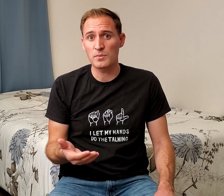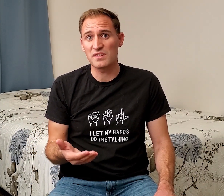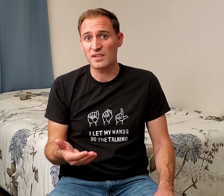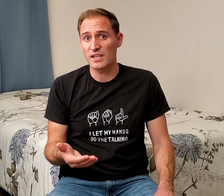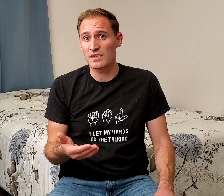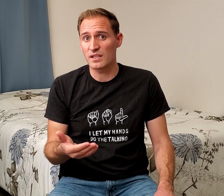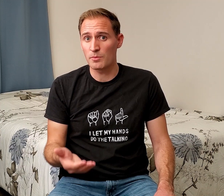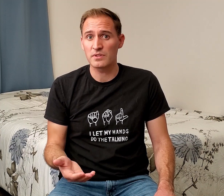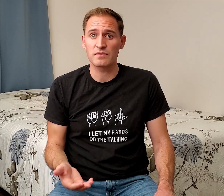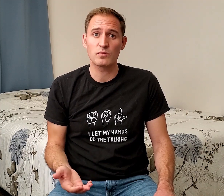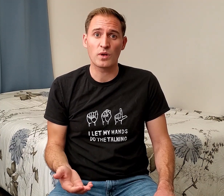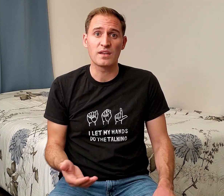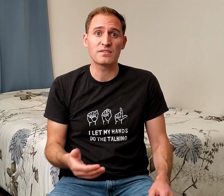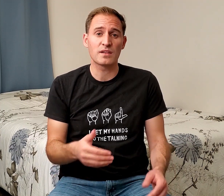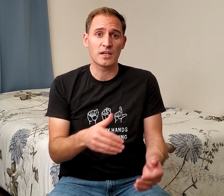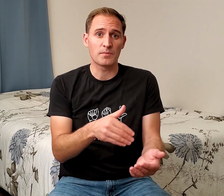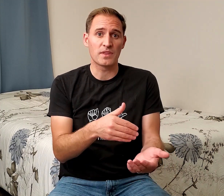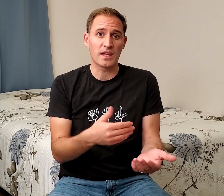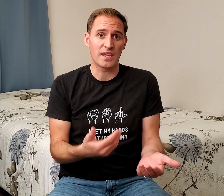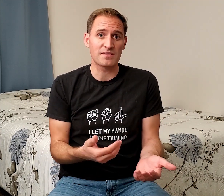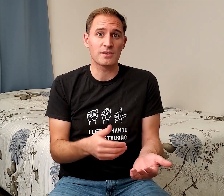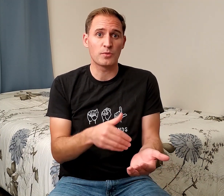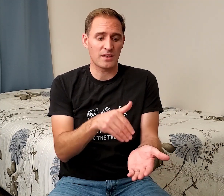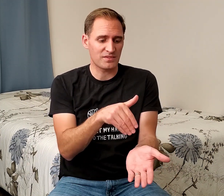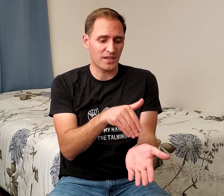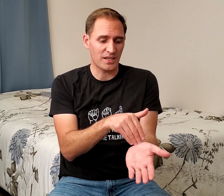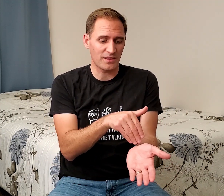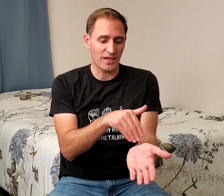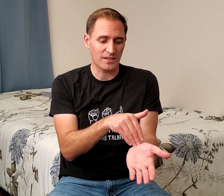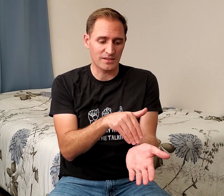to be signed a couple ways, the ASL way of signing that is